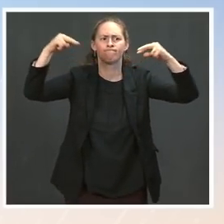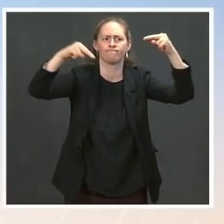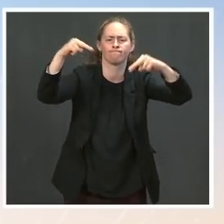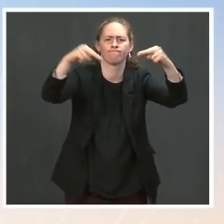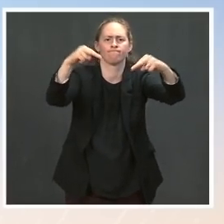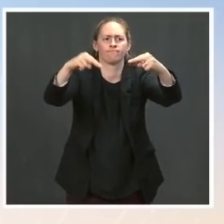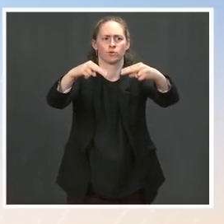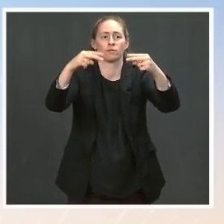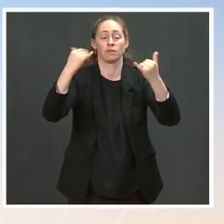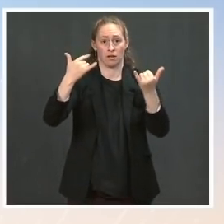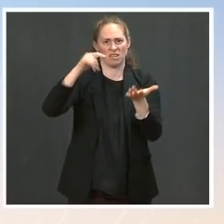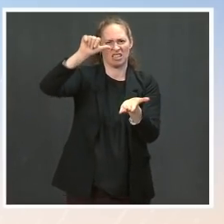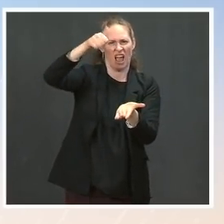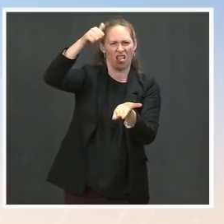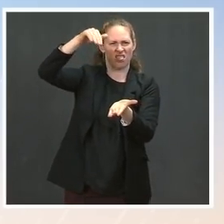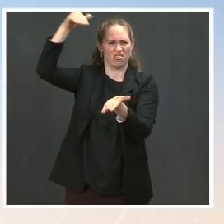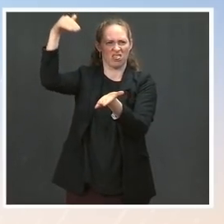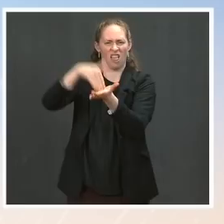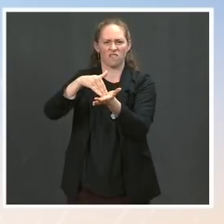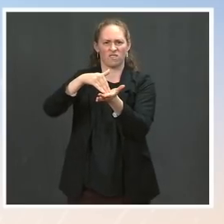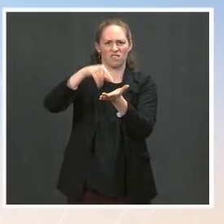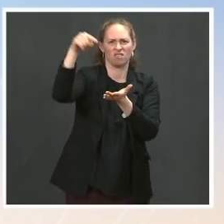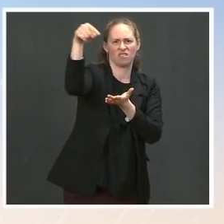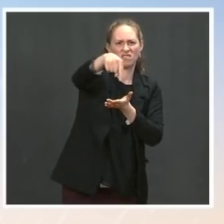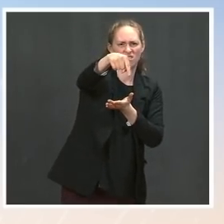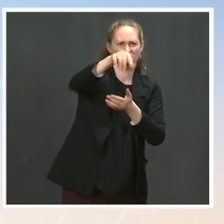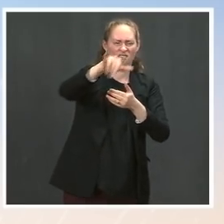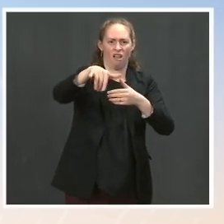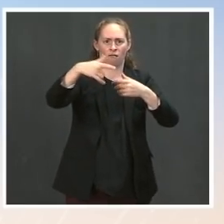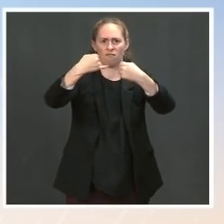resulting in twice as many daily migrant interdictions.